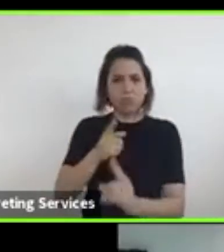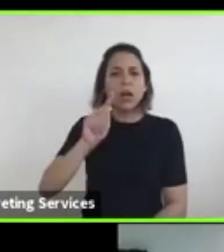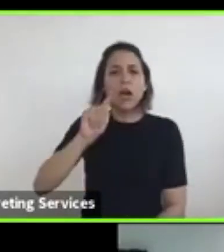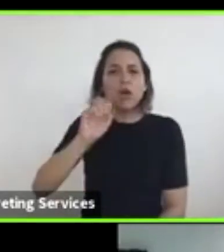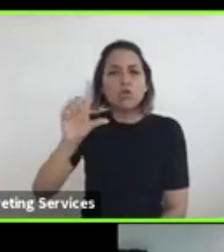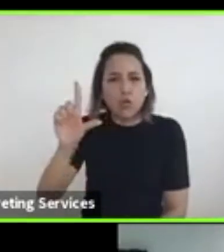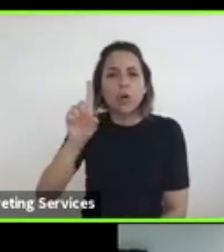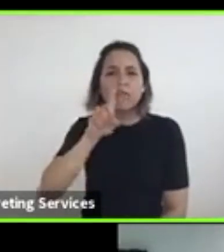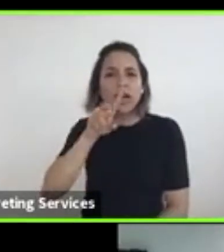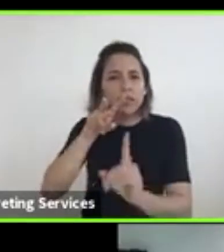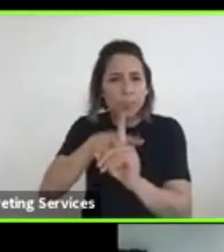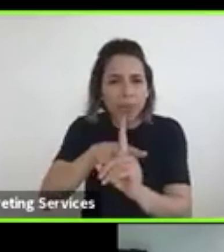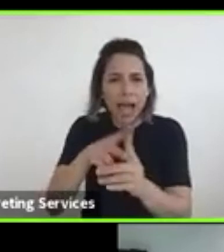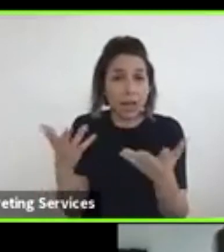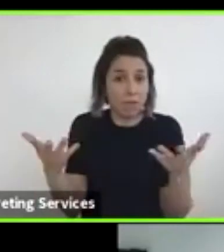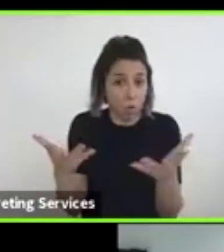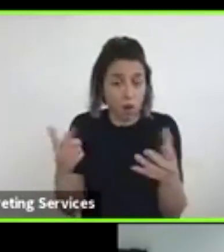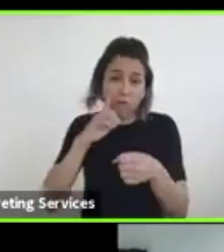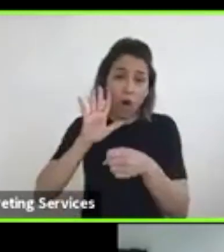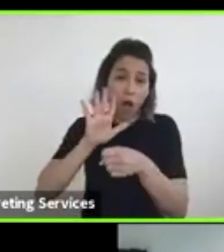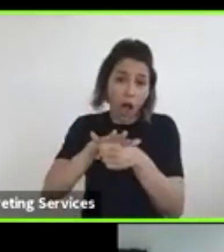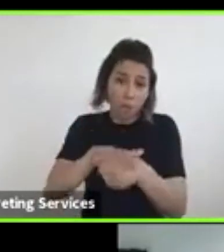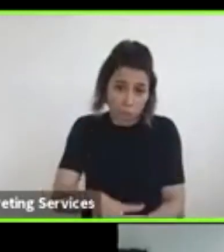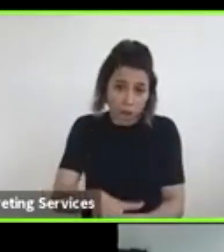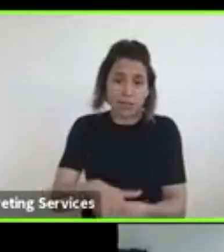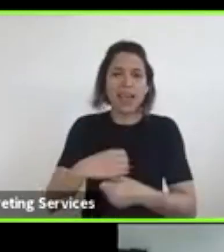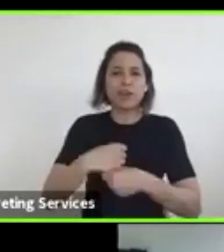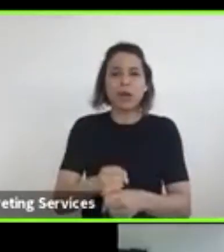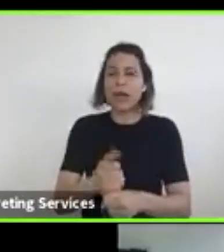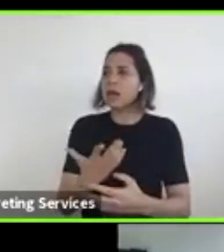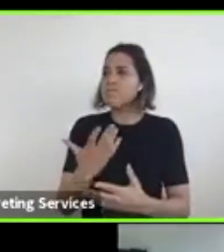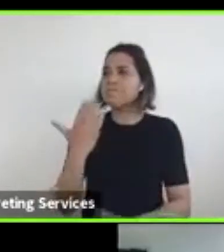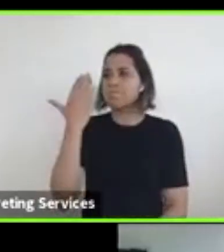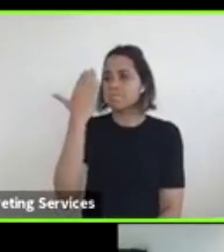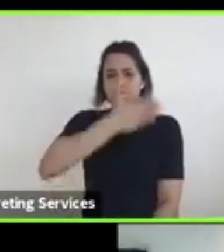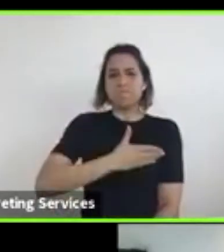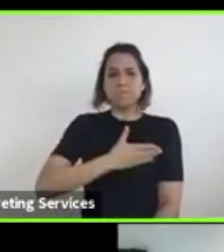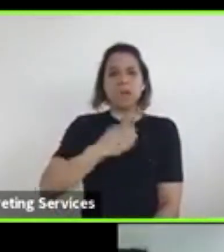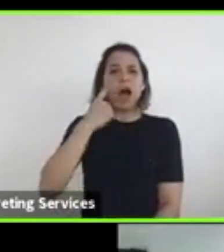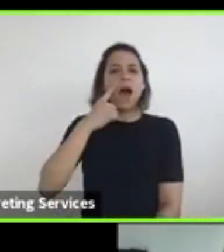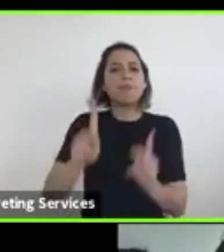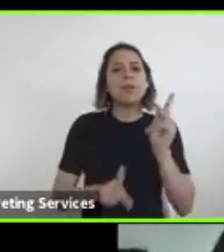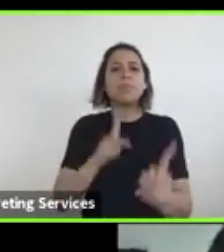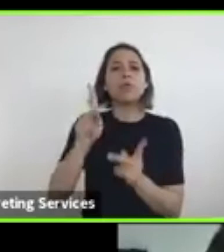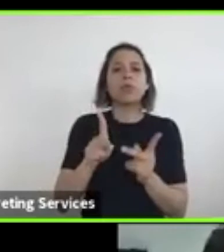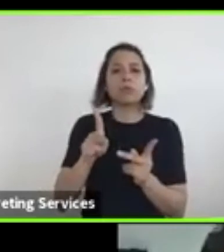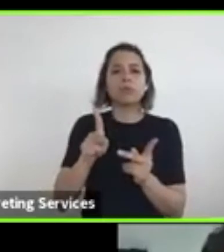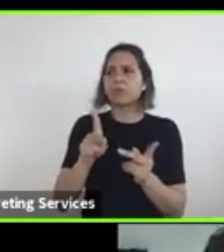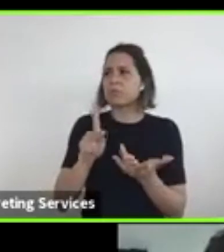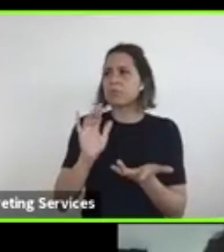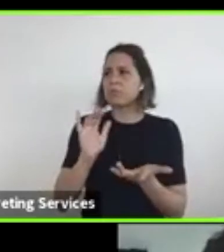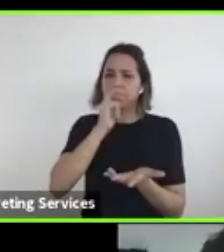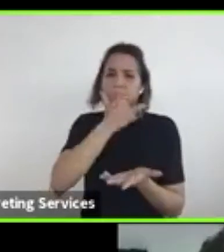AND CREATE AN INVISIBILITY, OF IMPERFECTION WHICH IS SUCH A CRITICAL PART OF OUR HUMANITY,